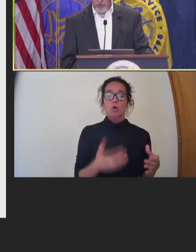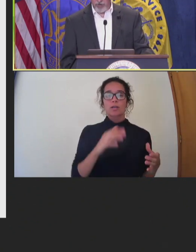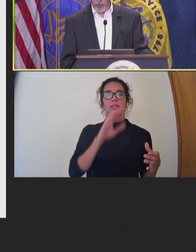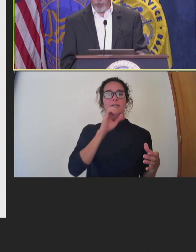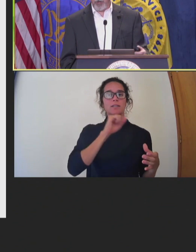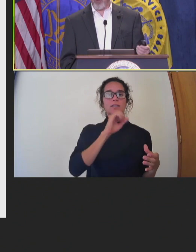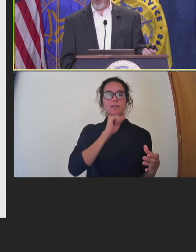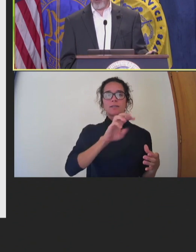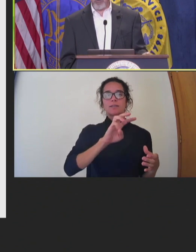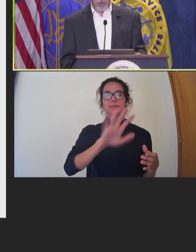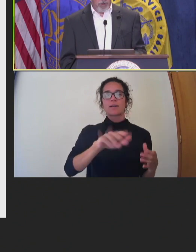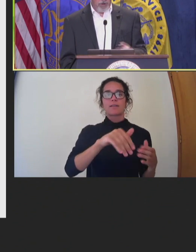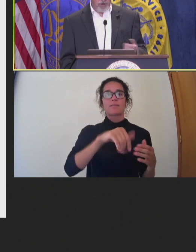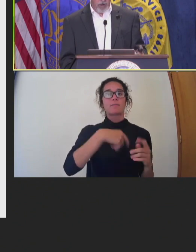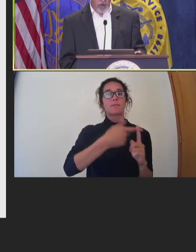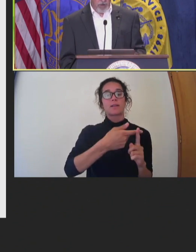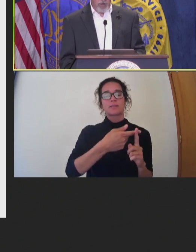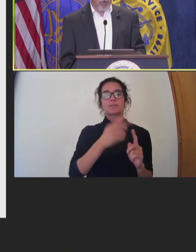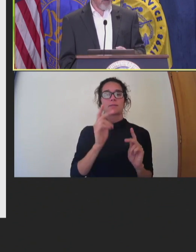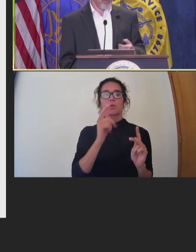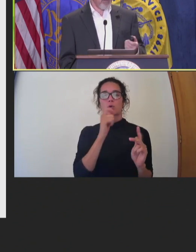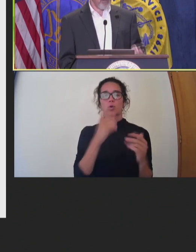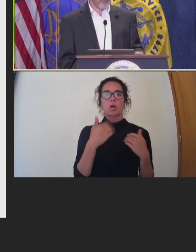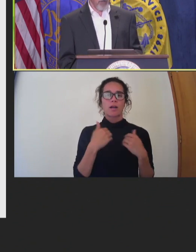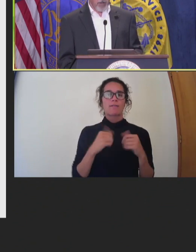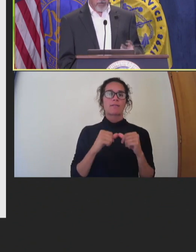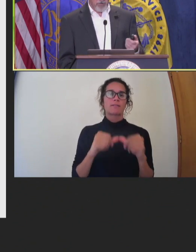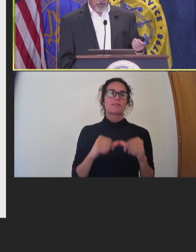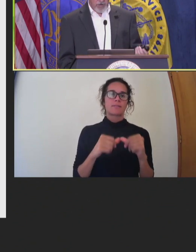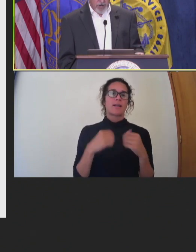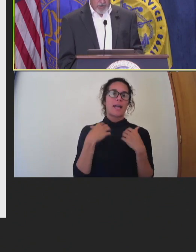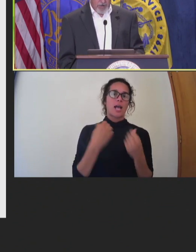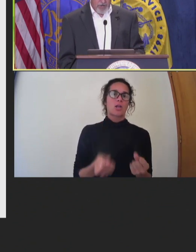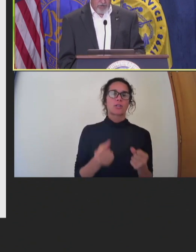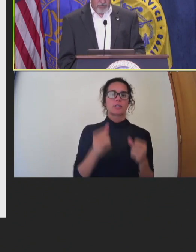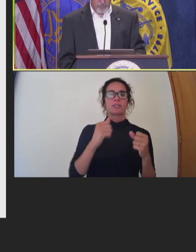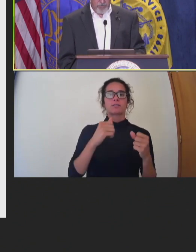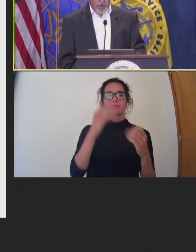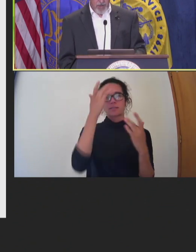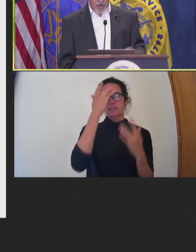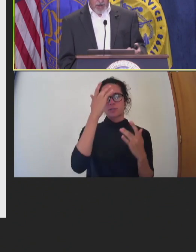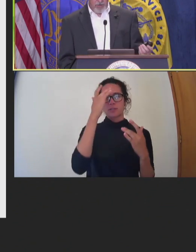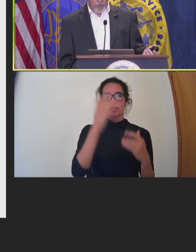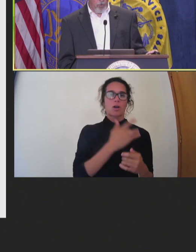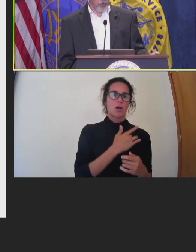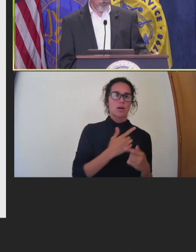including heart, lung, kidney disease, and diabetes. And the proportion of those